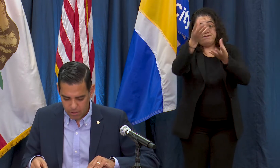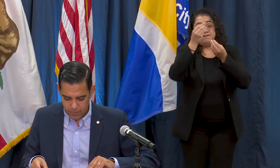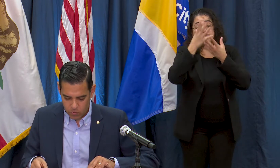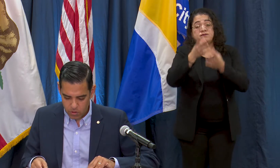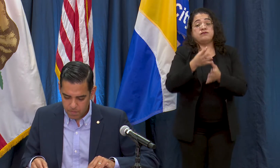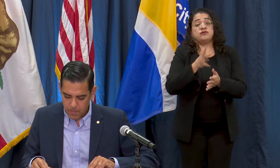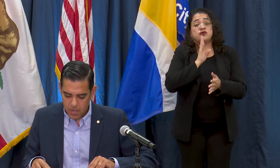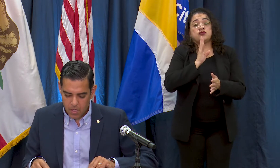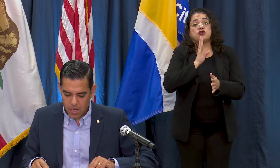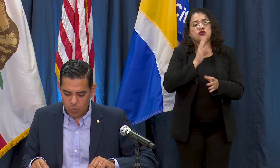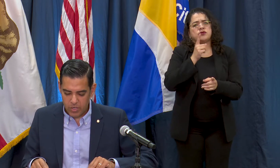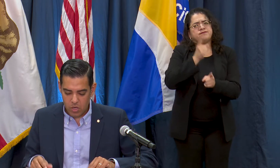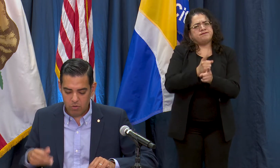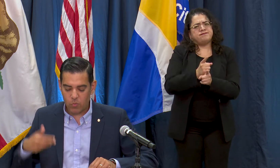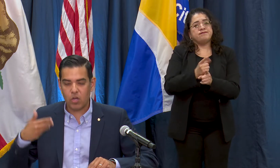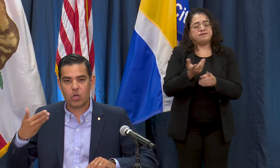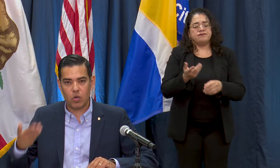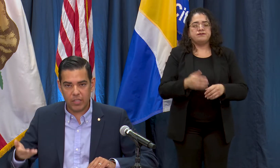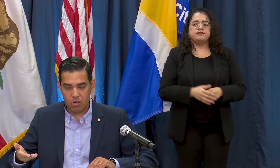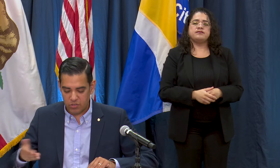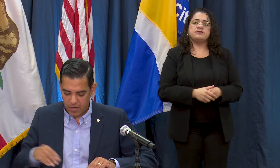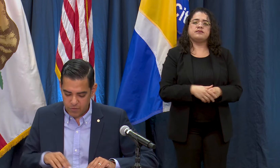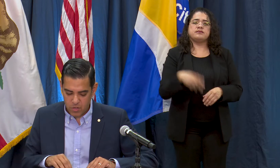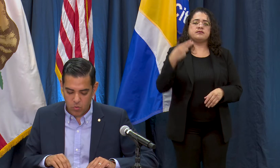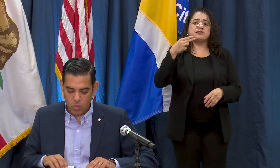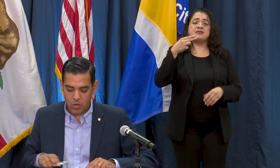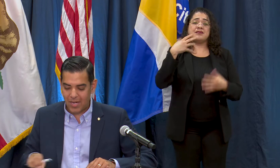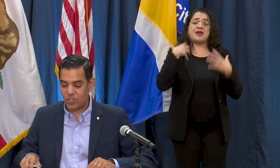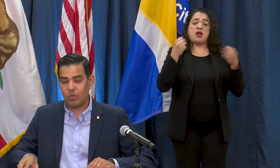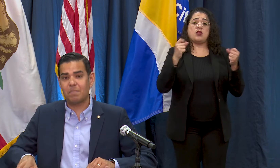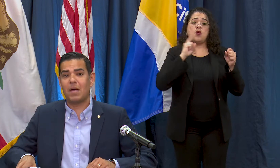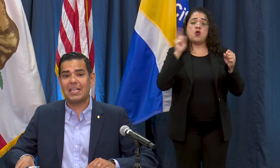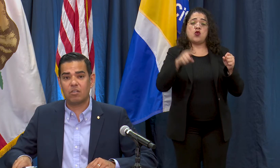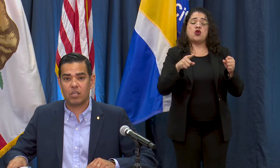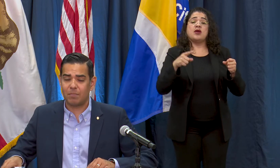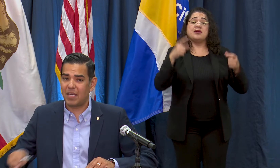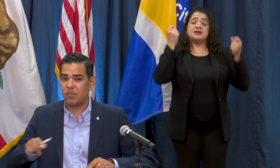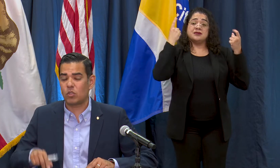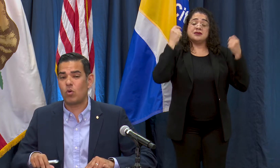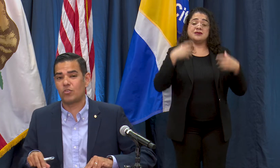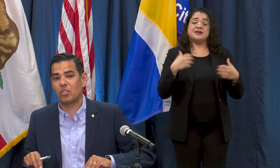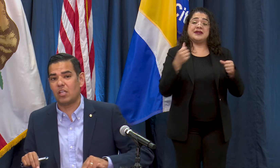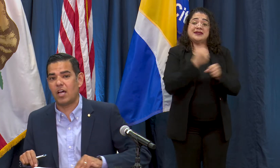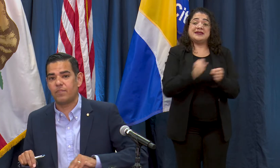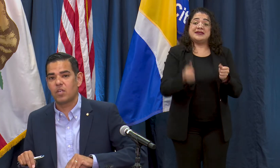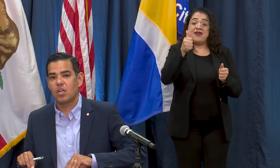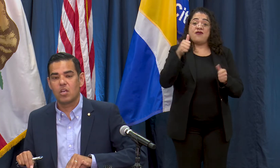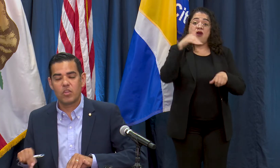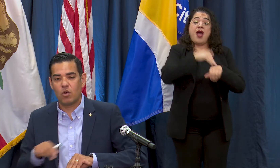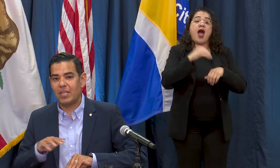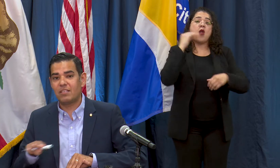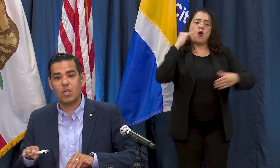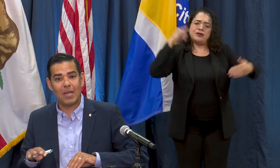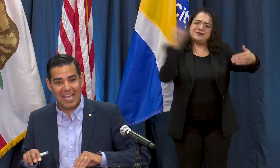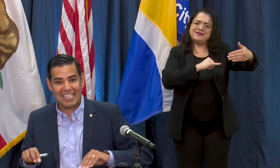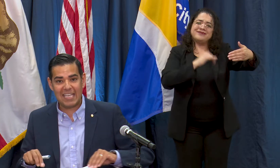health order. We know that we are currently in our safer at home order and as a reminder because I'm getting this question a lot, there is no end date